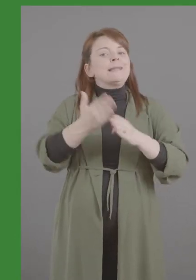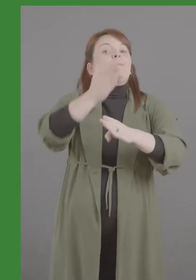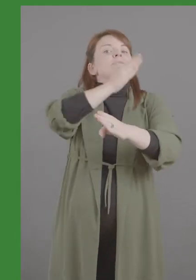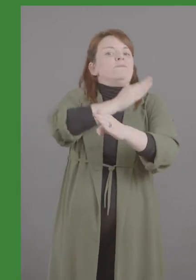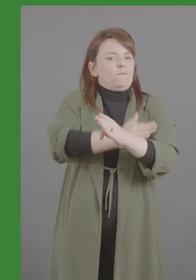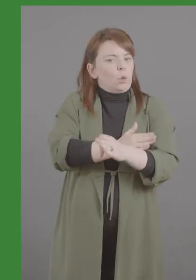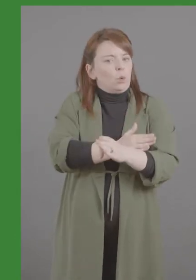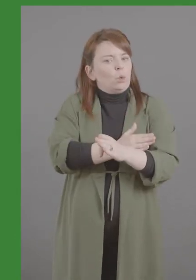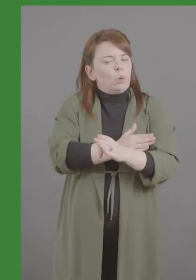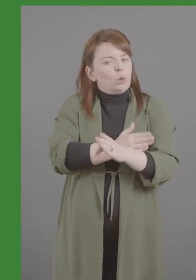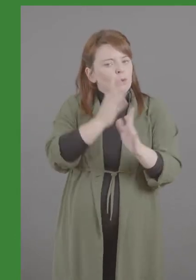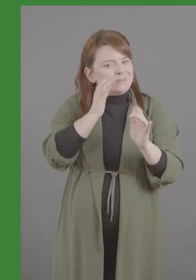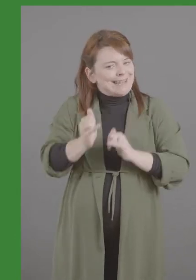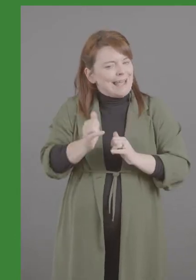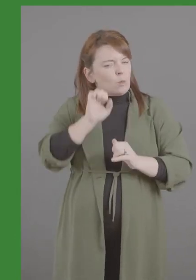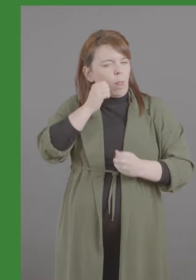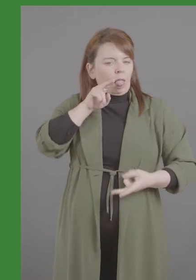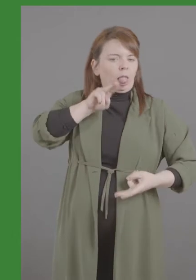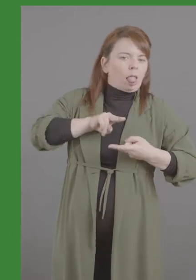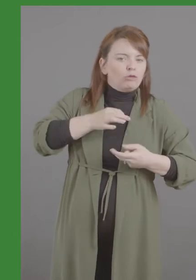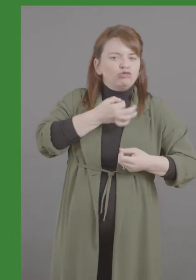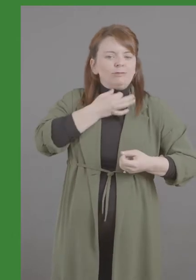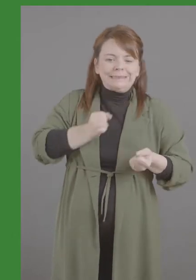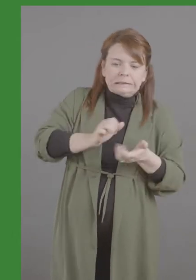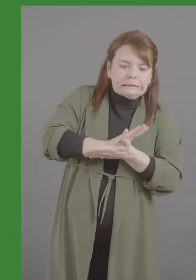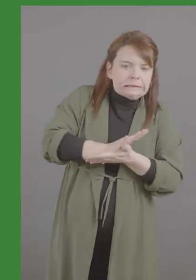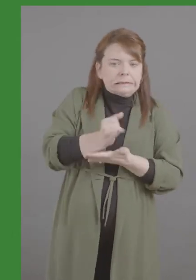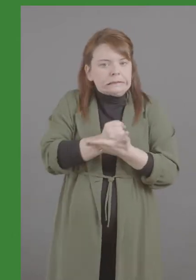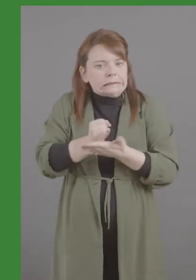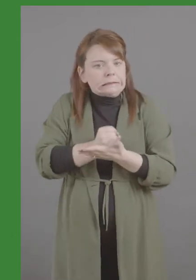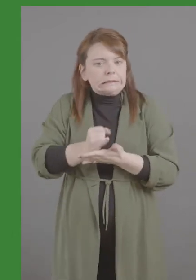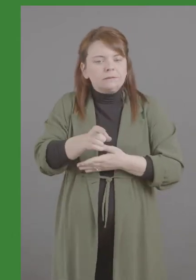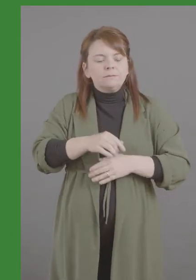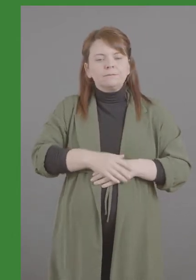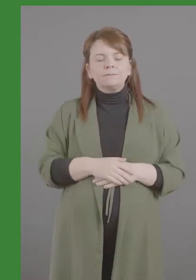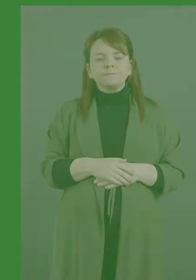Avoid eating or drinking for at least 30 minutes before doing the test to reduce the risk of spoiling the test